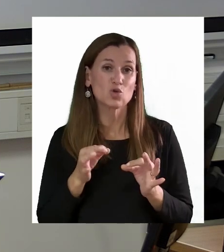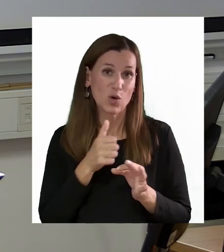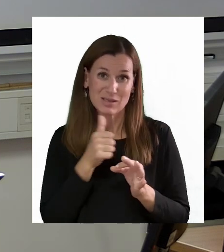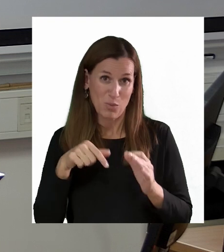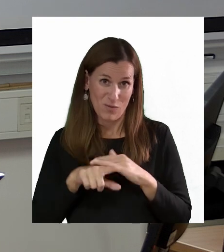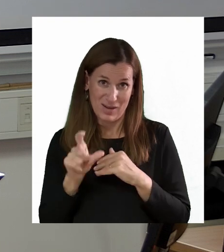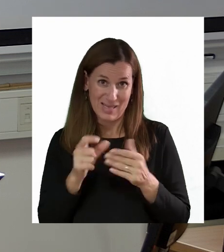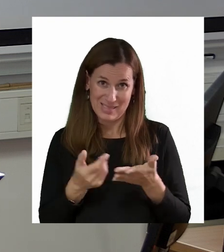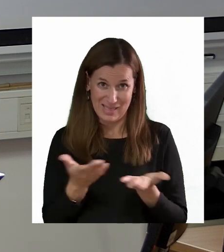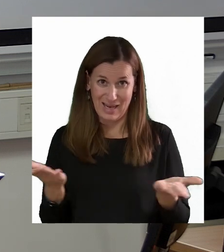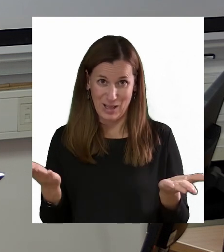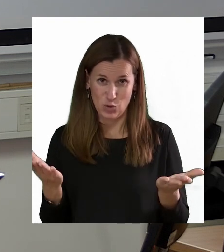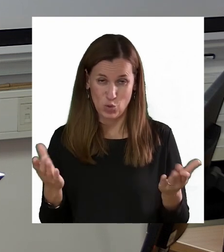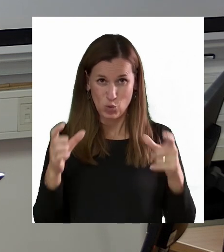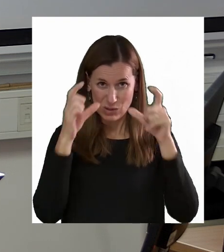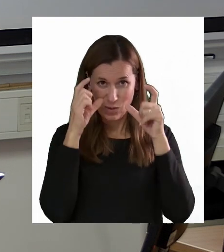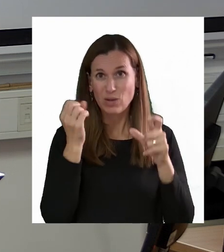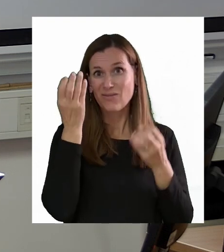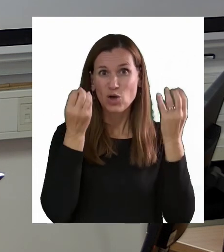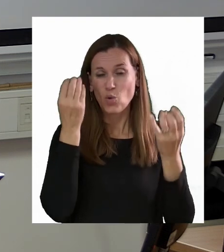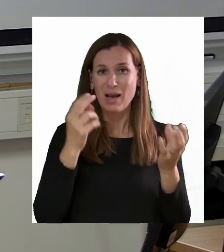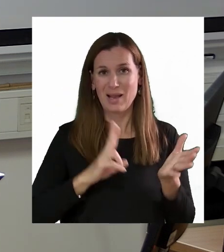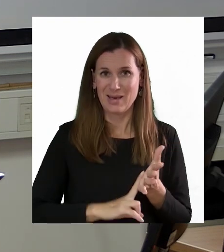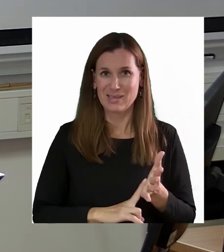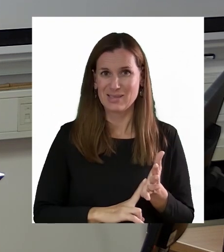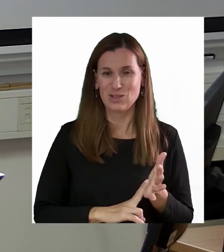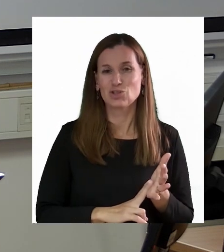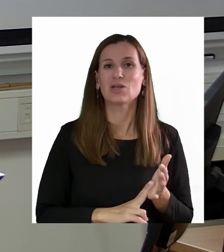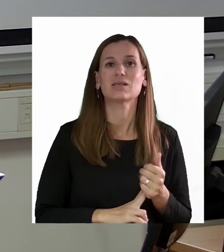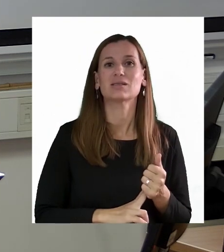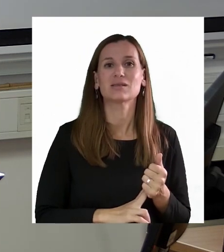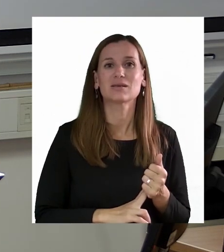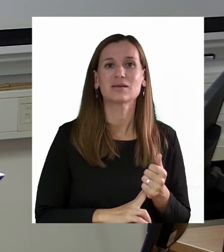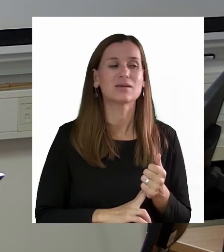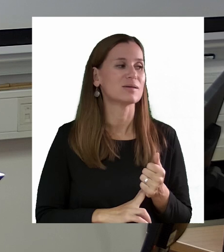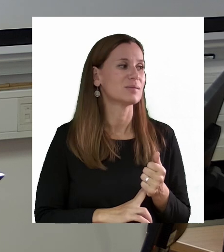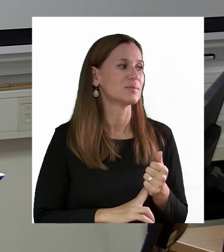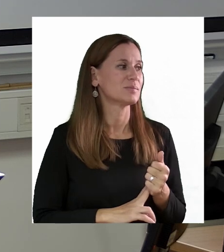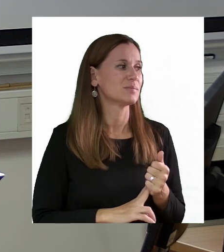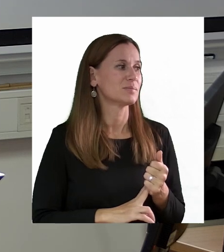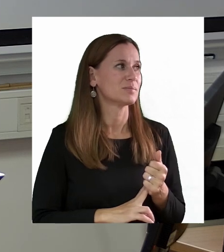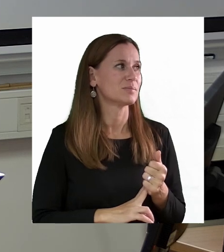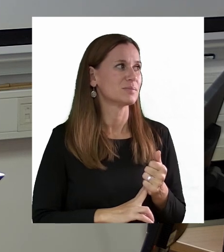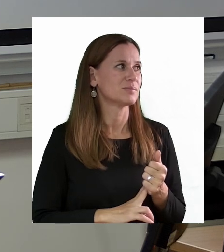And of course we have different project that is continued as well right now as we don't have too much time that I'm not going